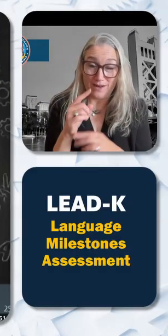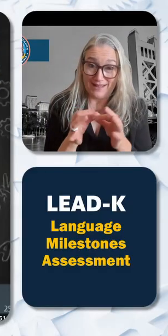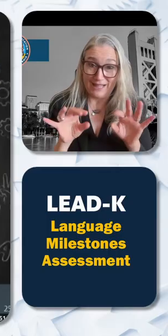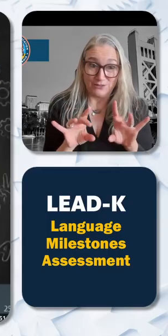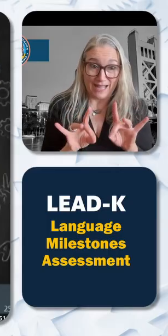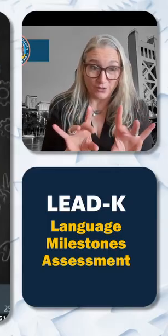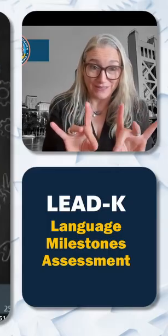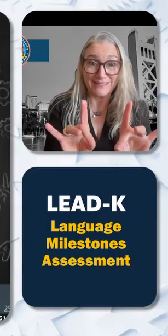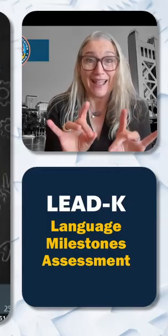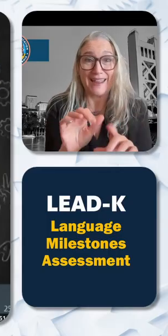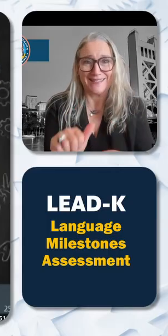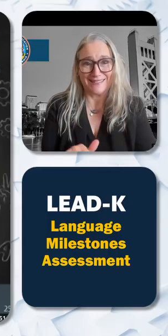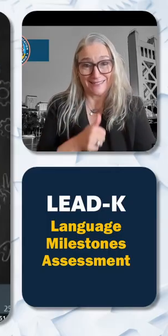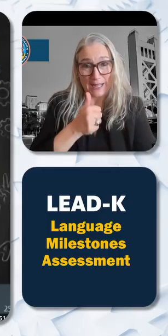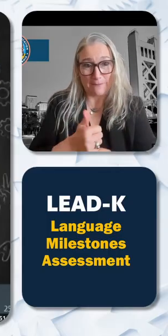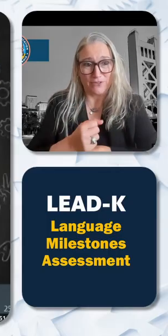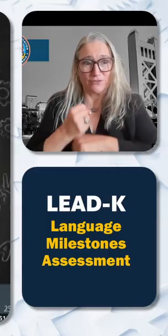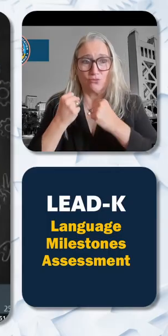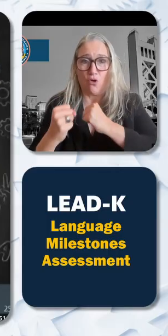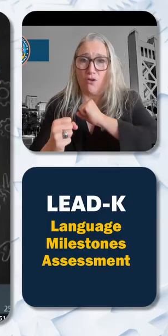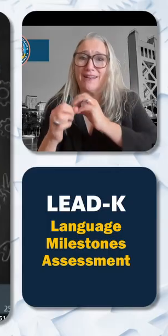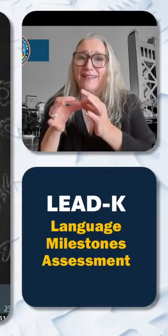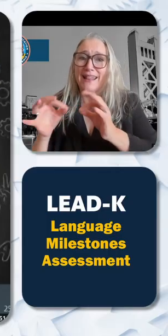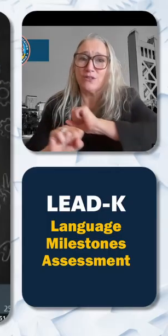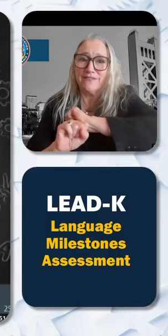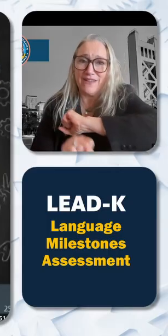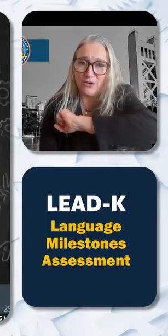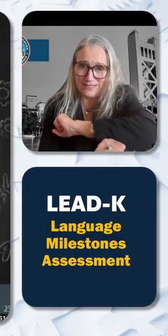Age 0-5 is a critical time for language acquisition,